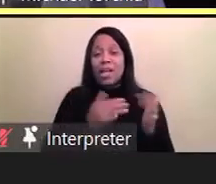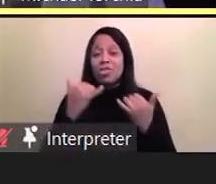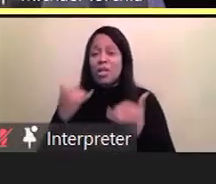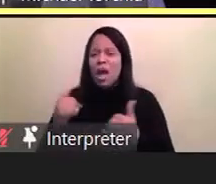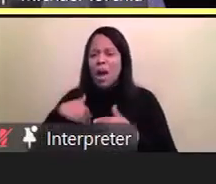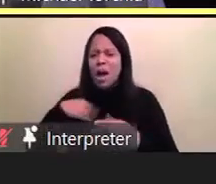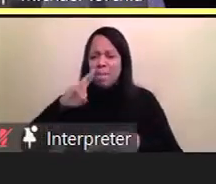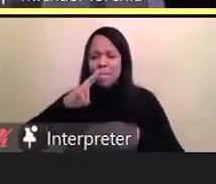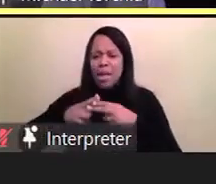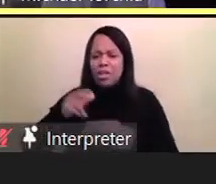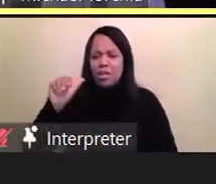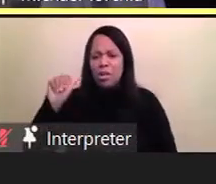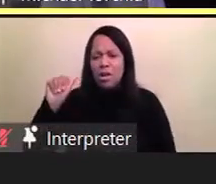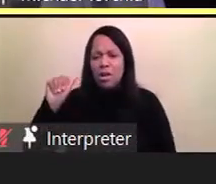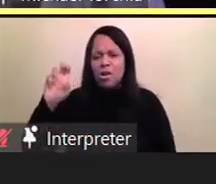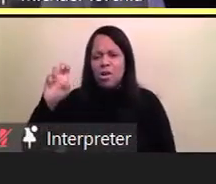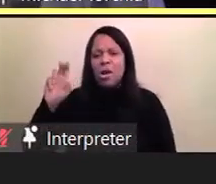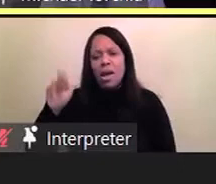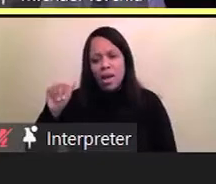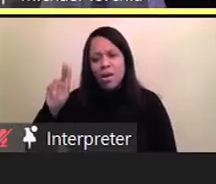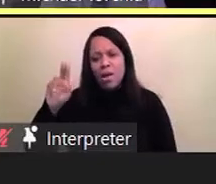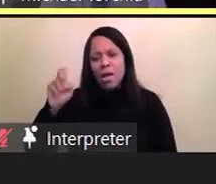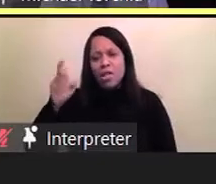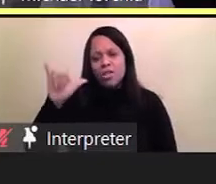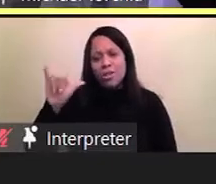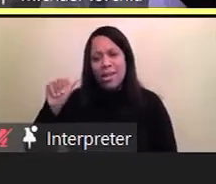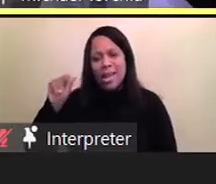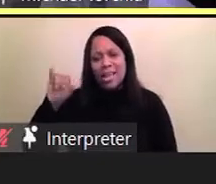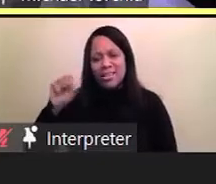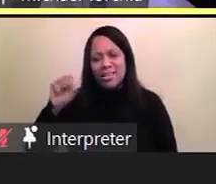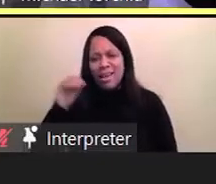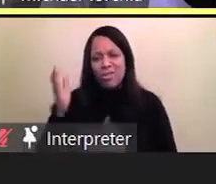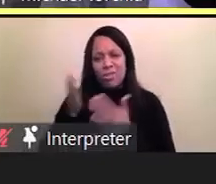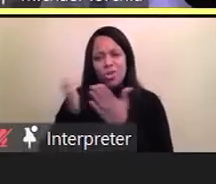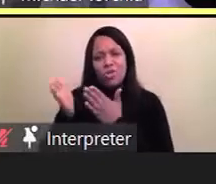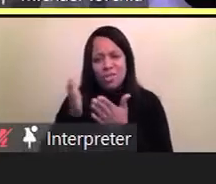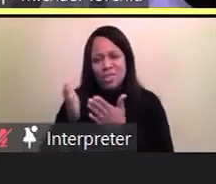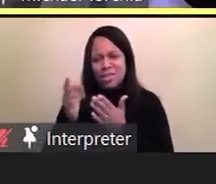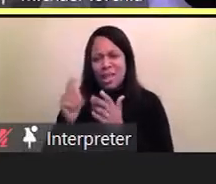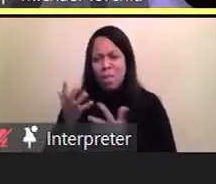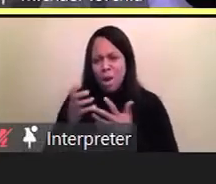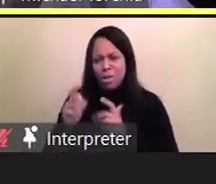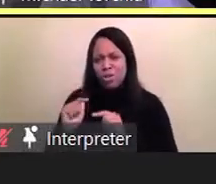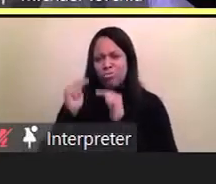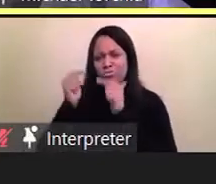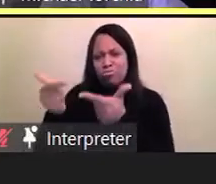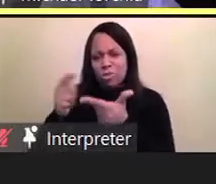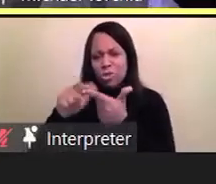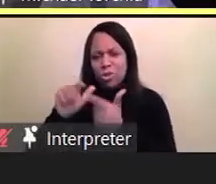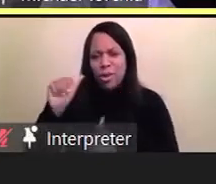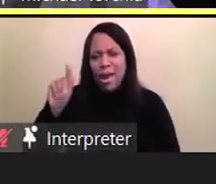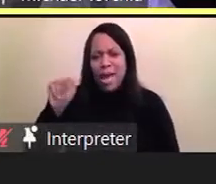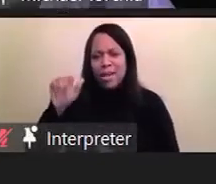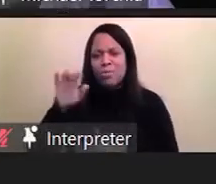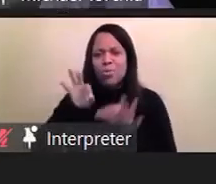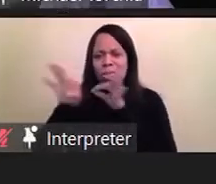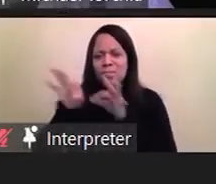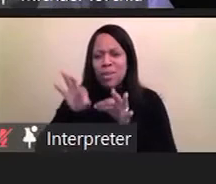And let me turn it over to Adam to explain a little bit more about what those are. Thanks, Mike. Thanks a lot.